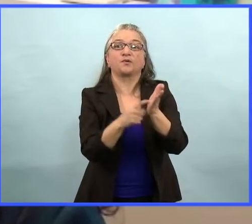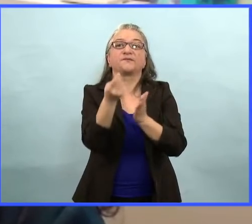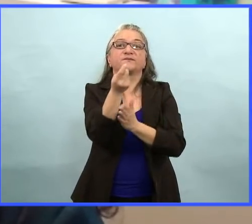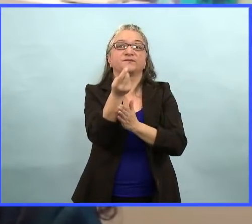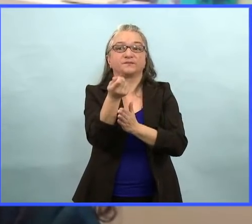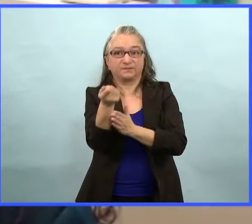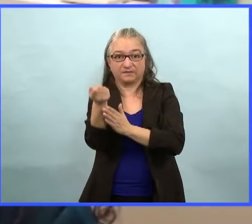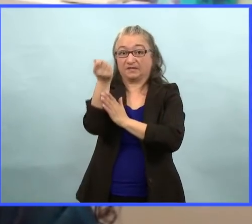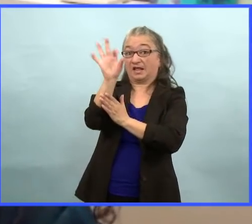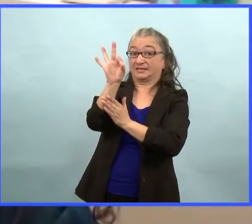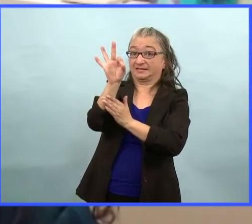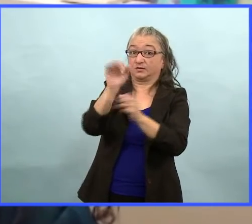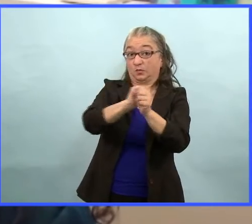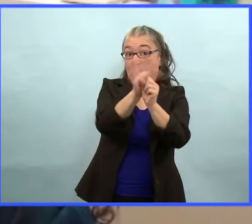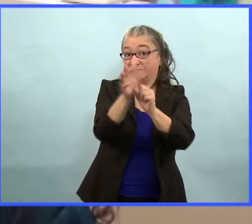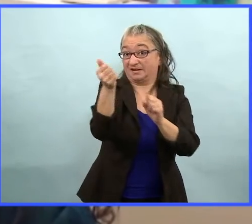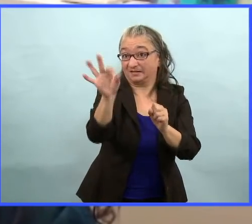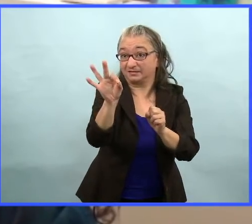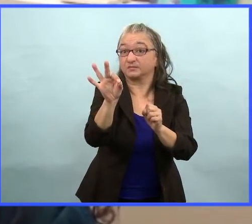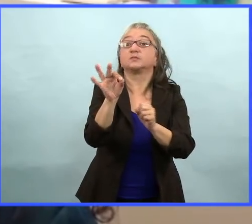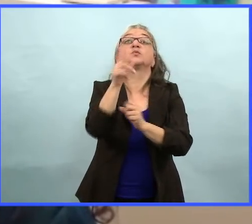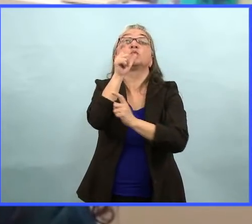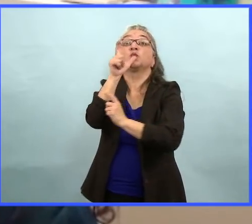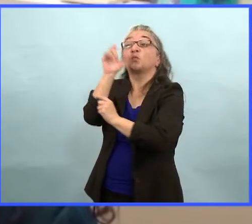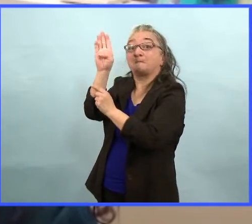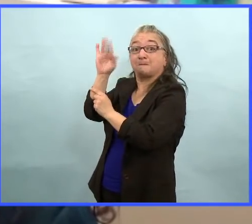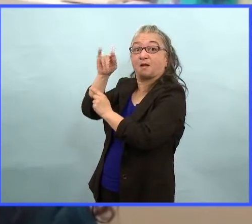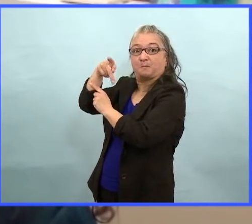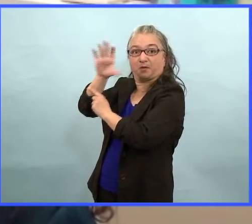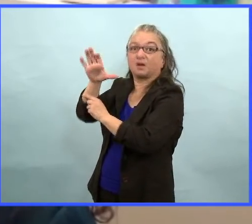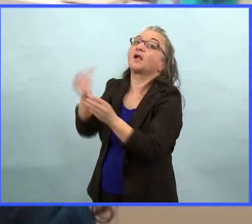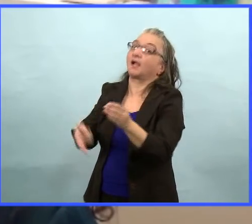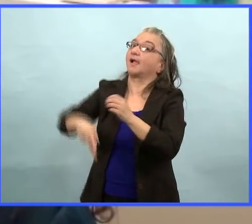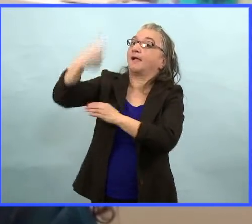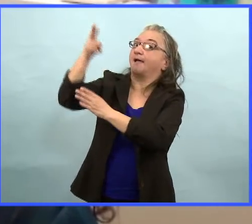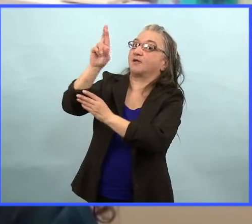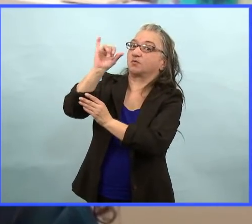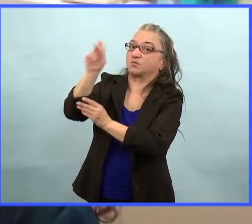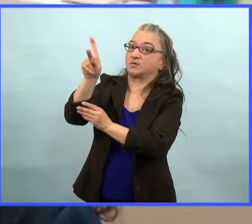includes uh black communities indigenous communities other racialized communities